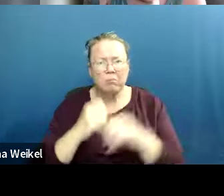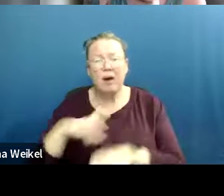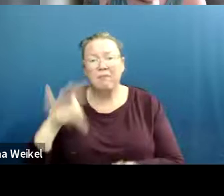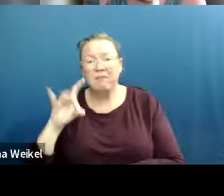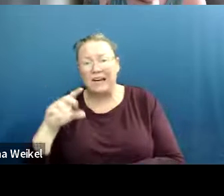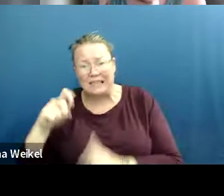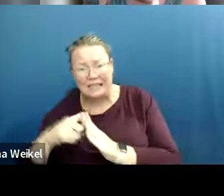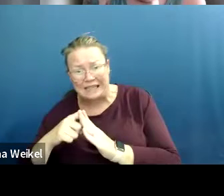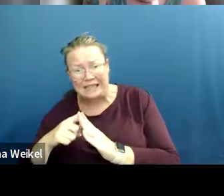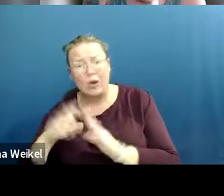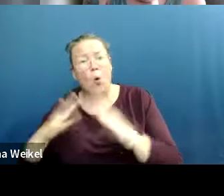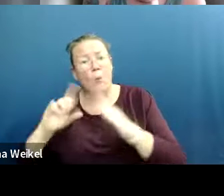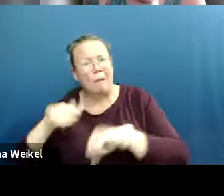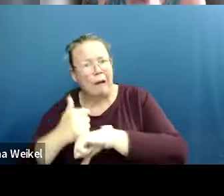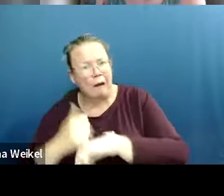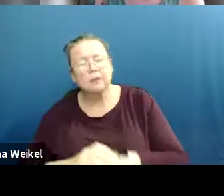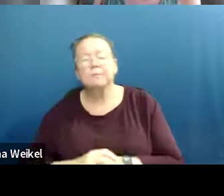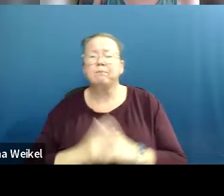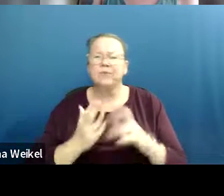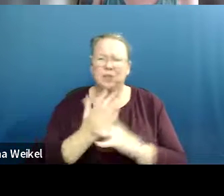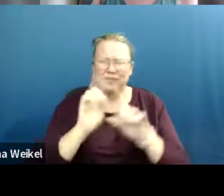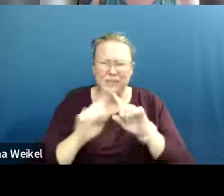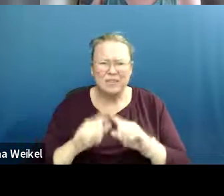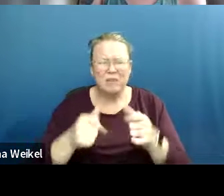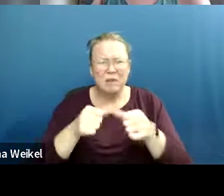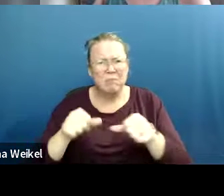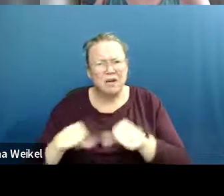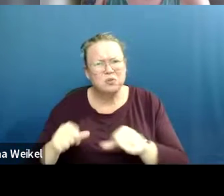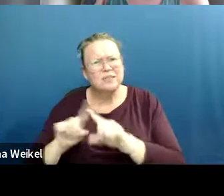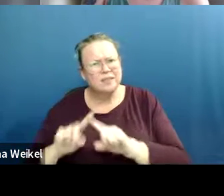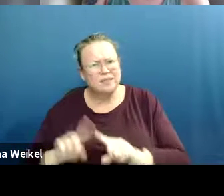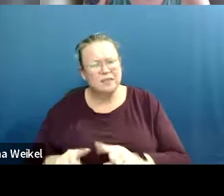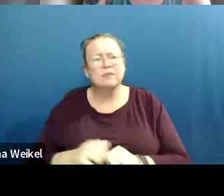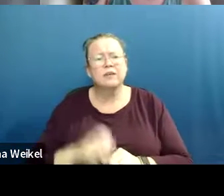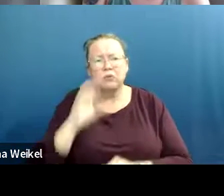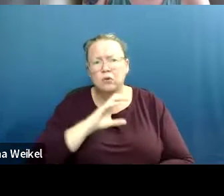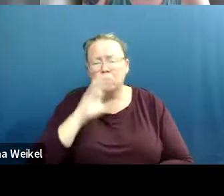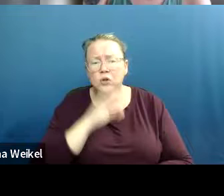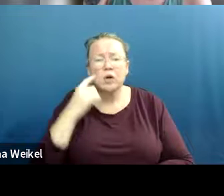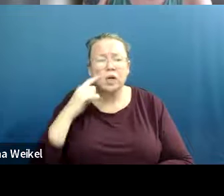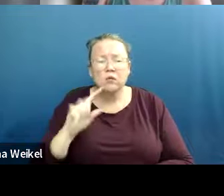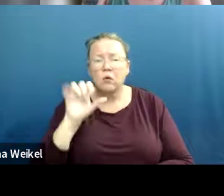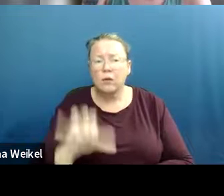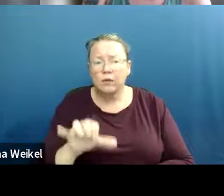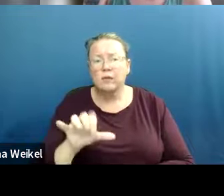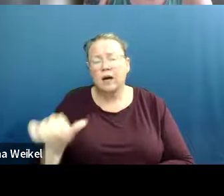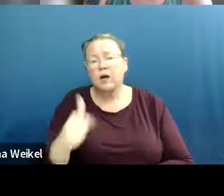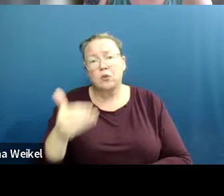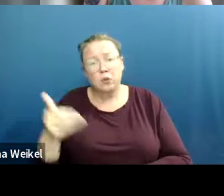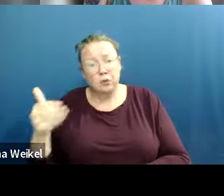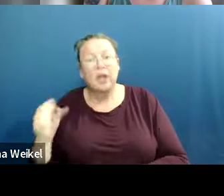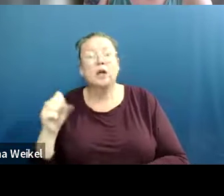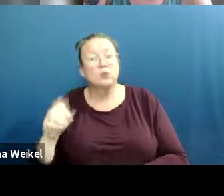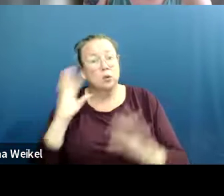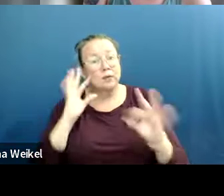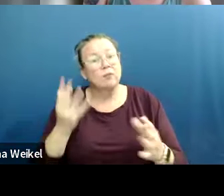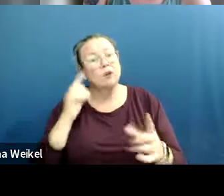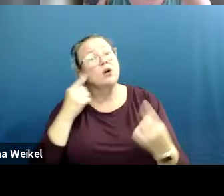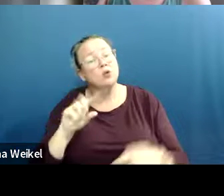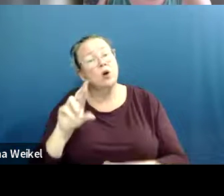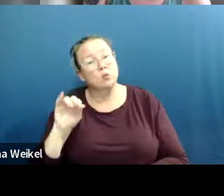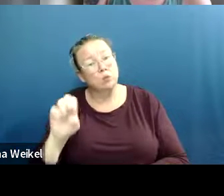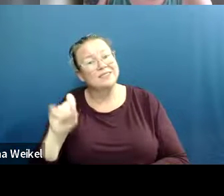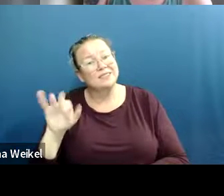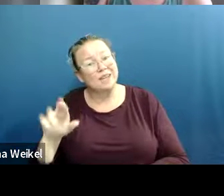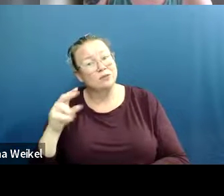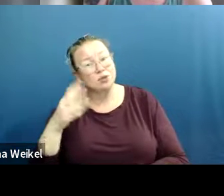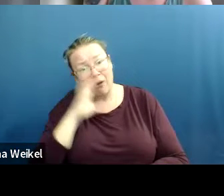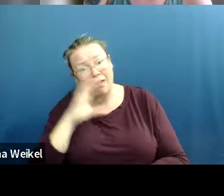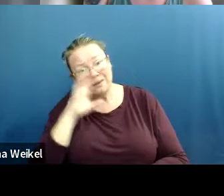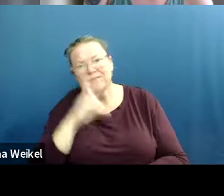Kayla Robertson: They had to ultimately go through a bunch of different puzzles and things looking for the other things so definitely agree with Rosie. There scavenger hunts are really fun outside.